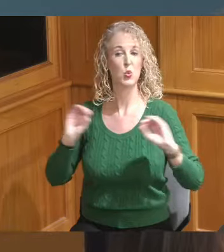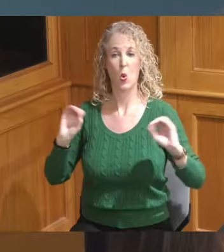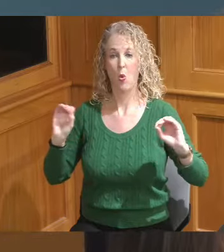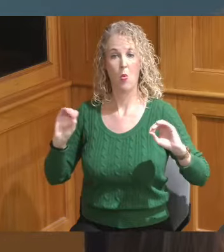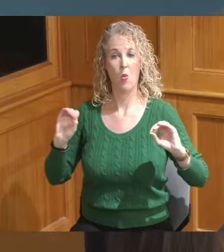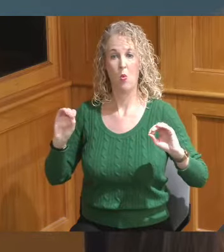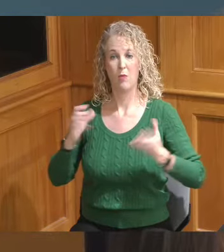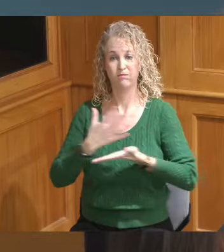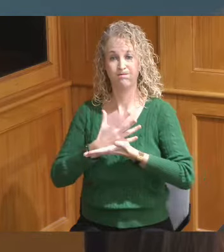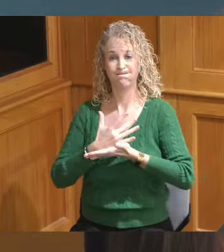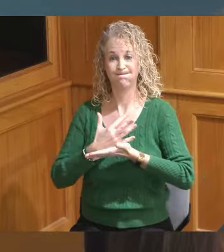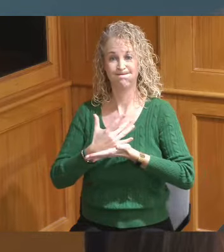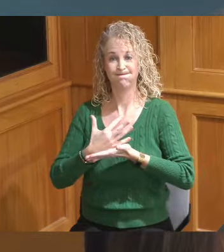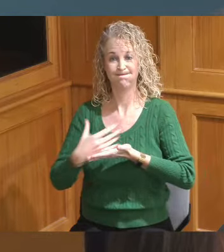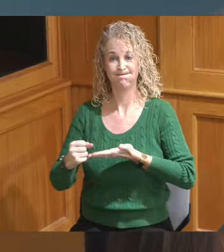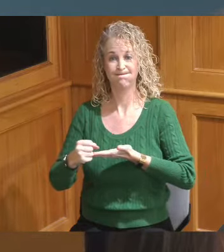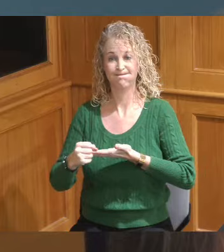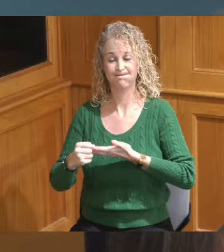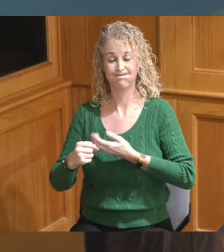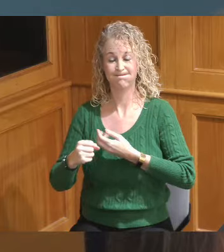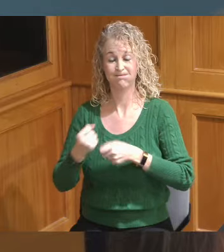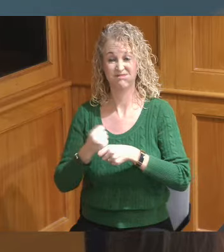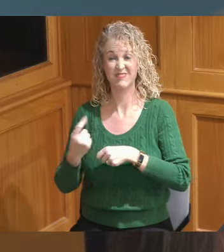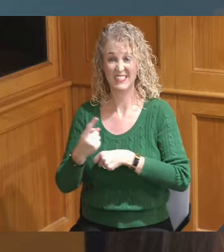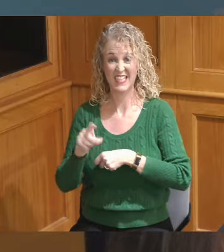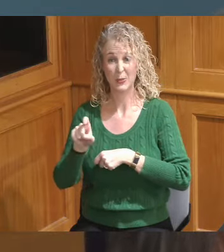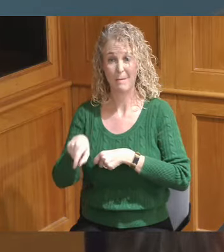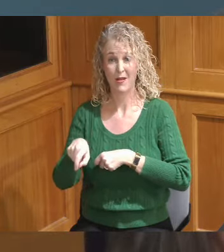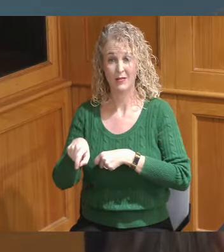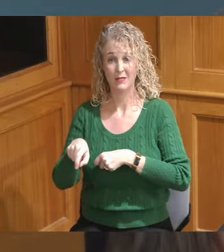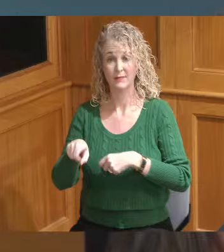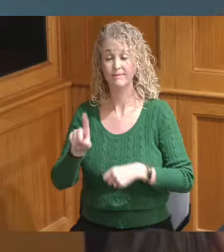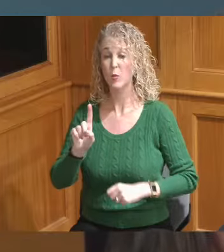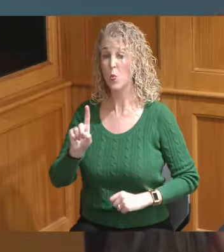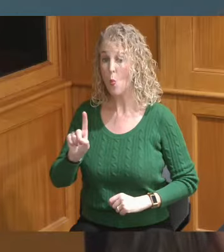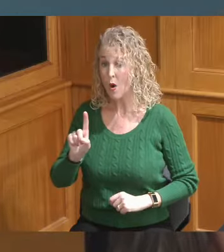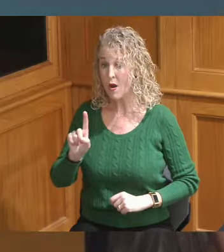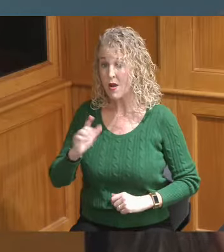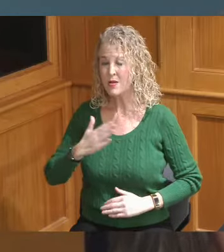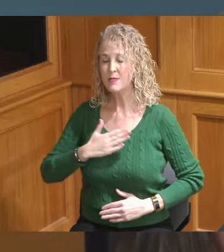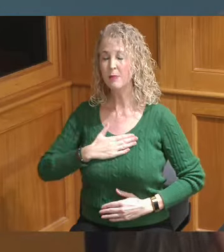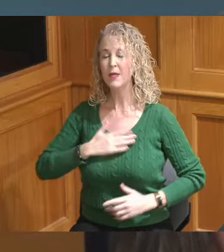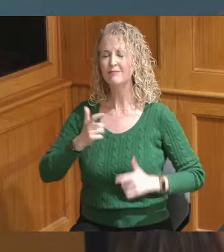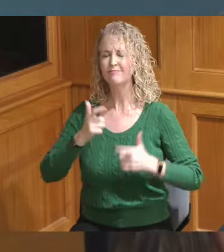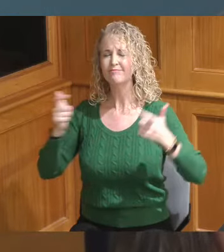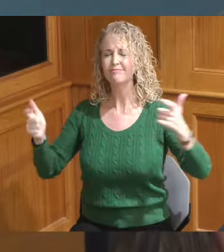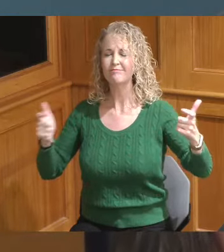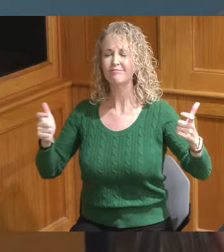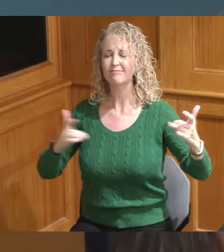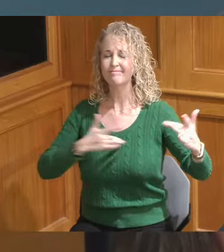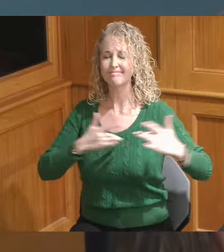by the end of 2026. And one of my concerns, one of my major concerns when we started this budget